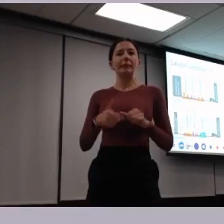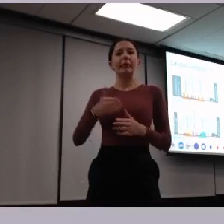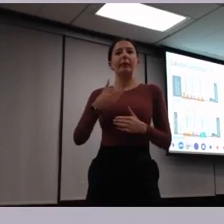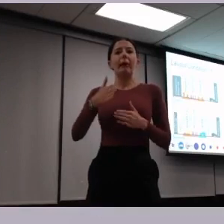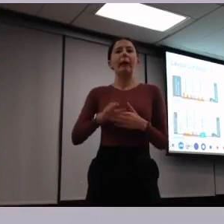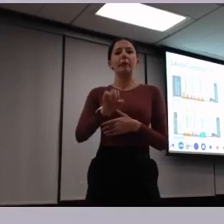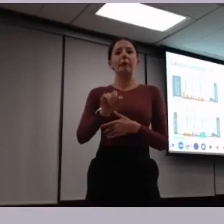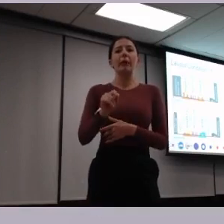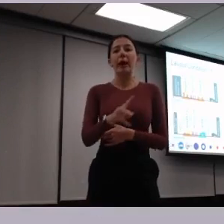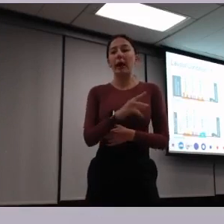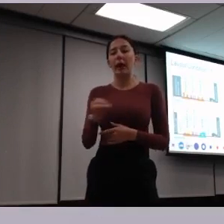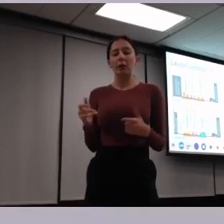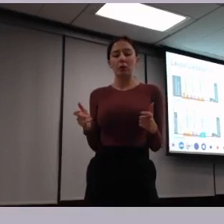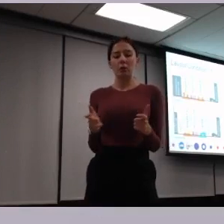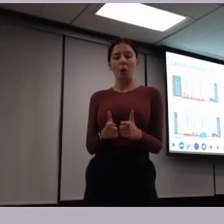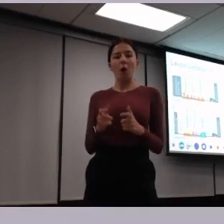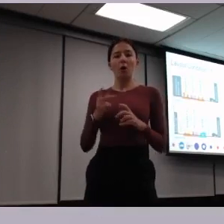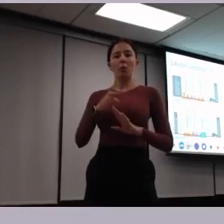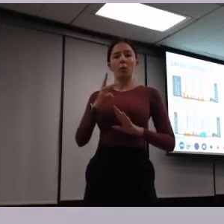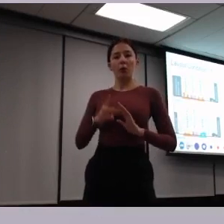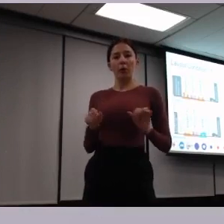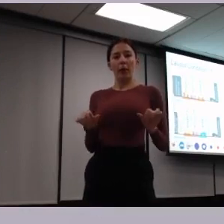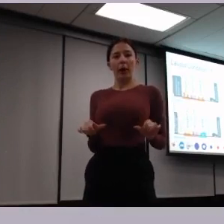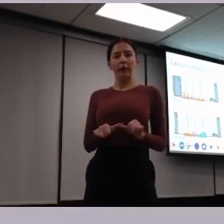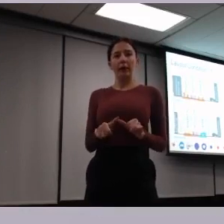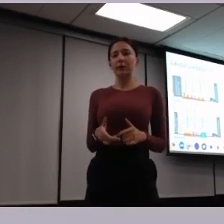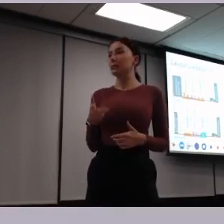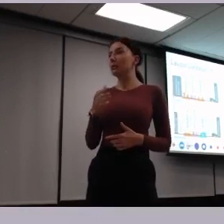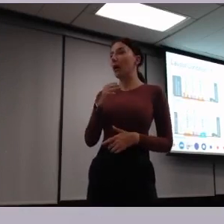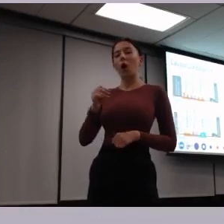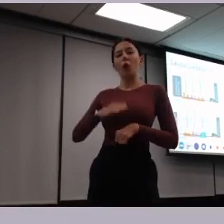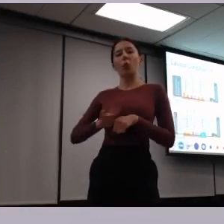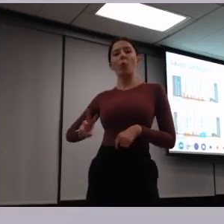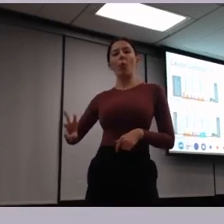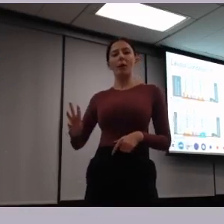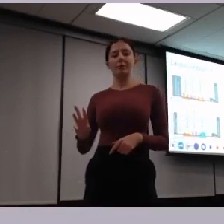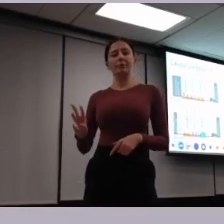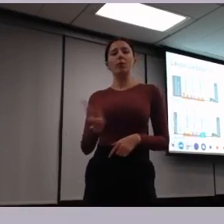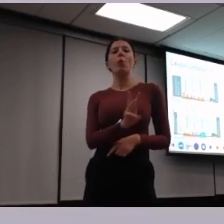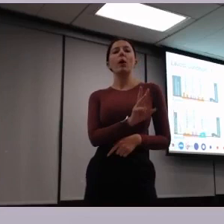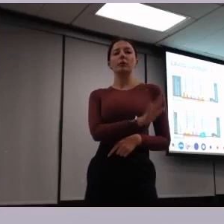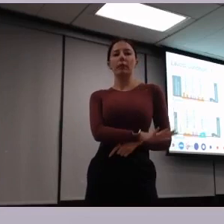program areas by the commercial and mixed use building on the West